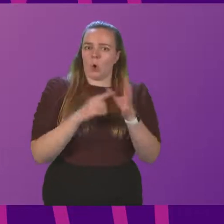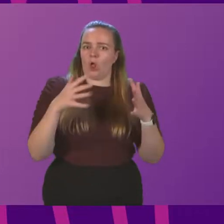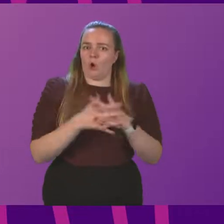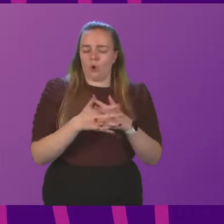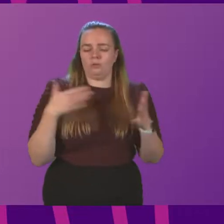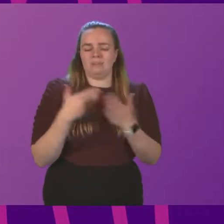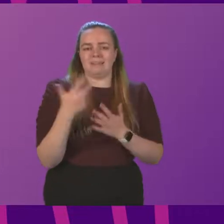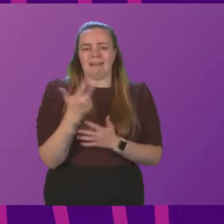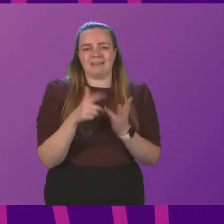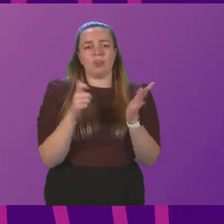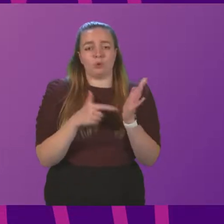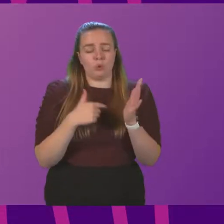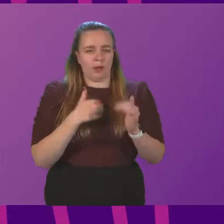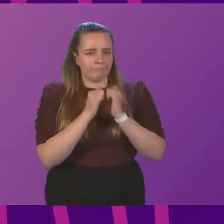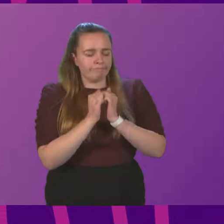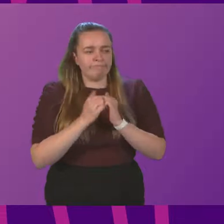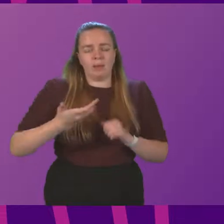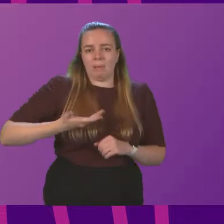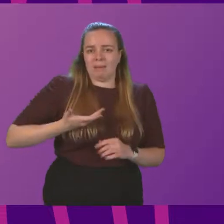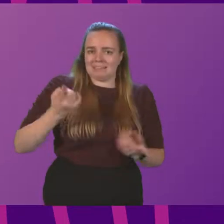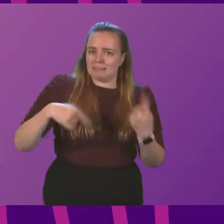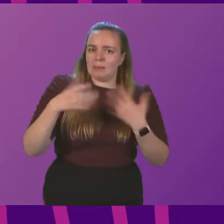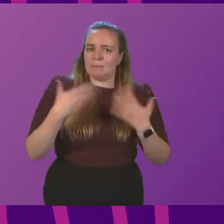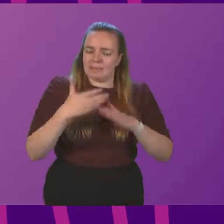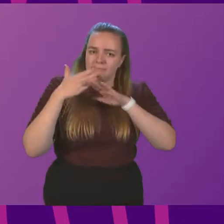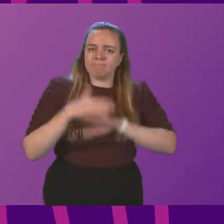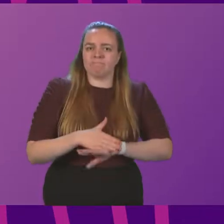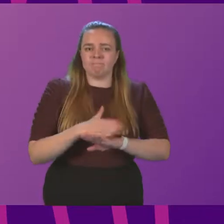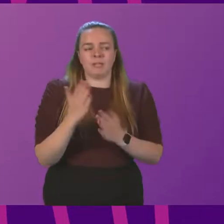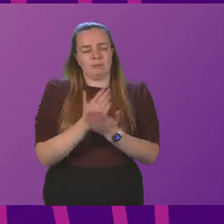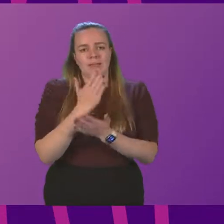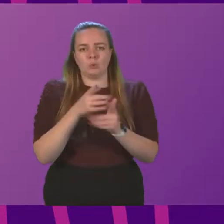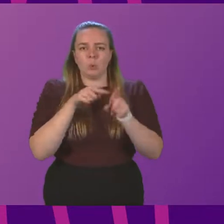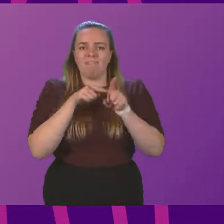18 October. I am grateful to the businesses that have worked so hard to comply with the scheme.